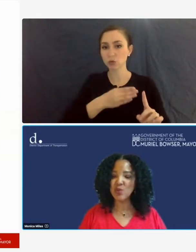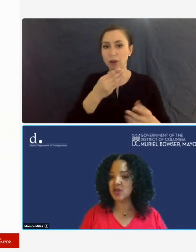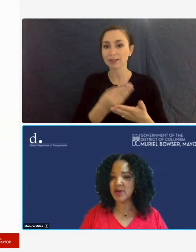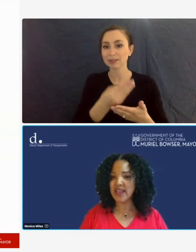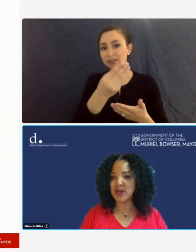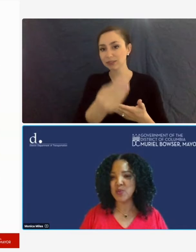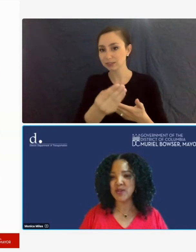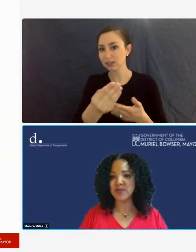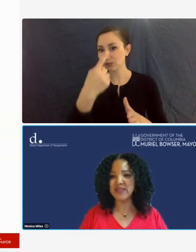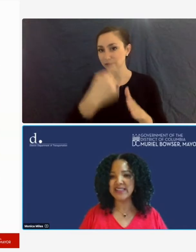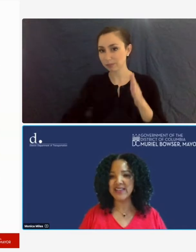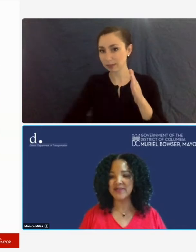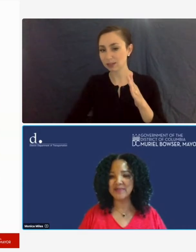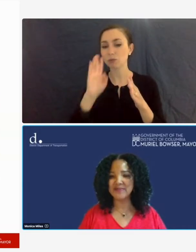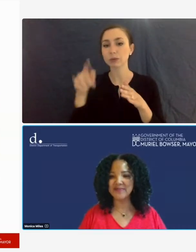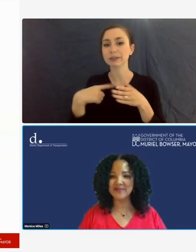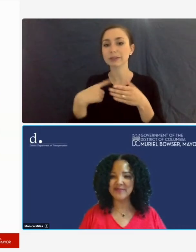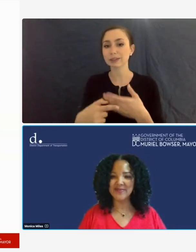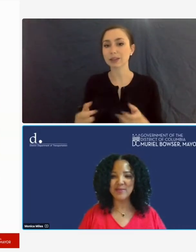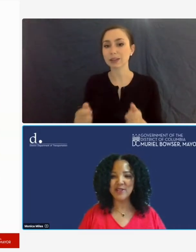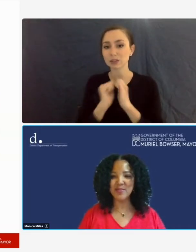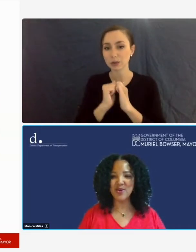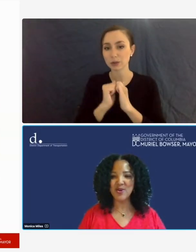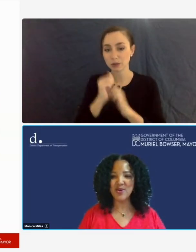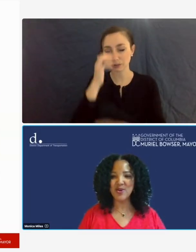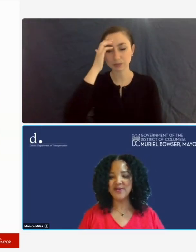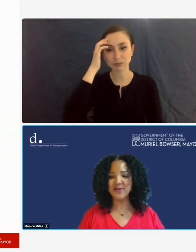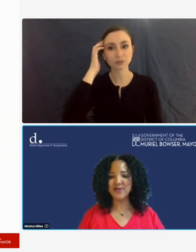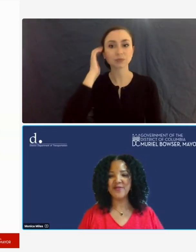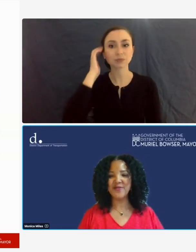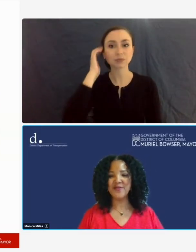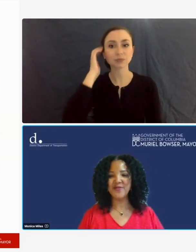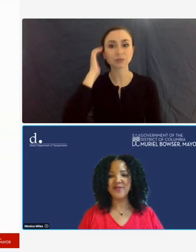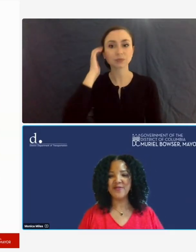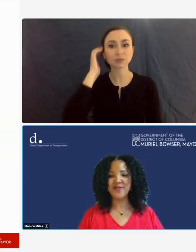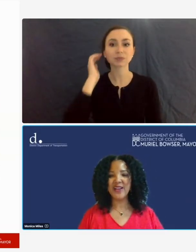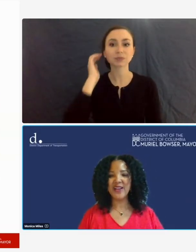ahead and walk through it together so i'm gonna pause here for about five seconds